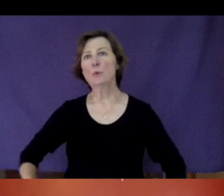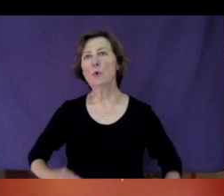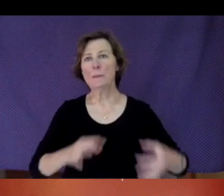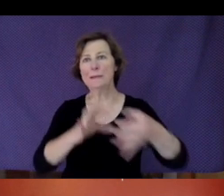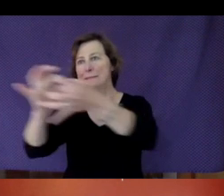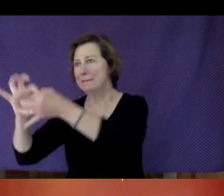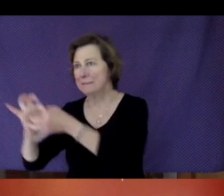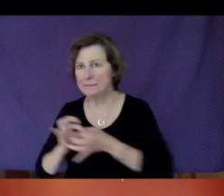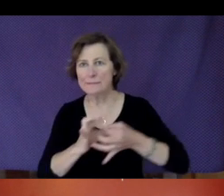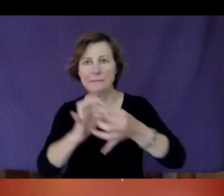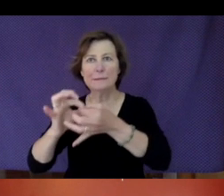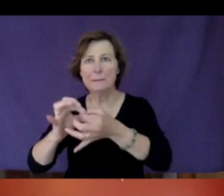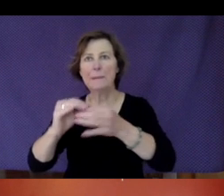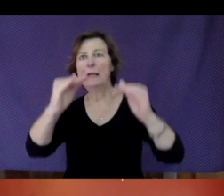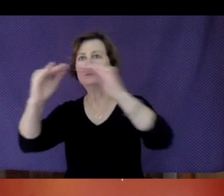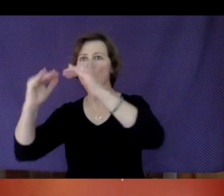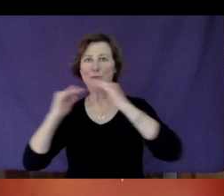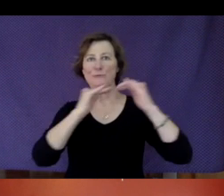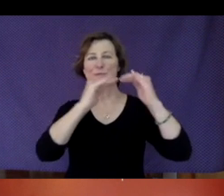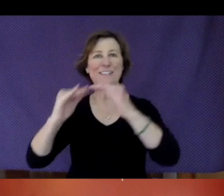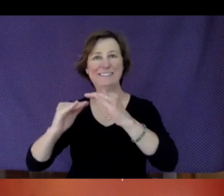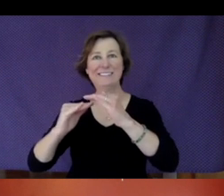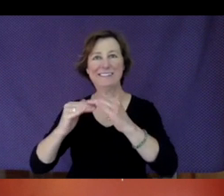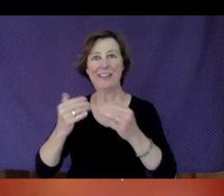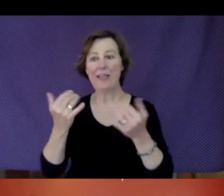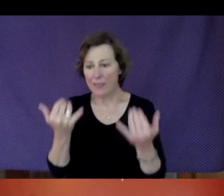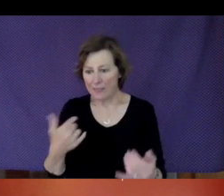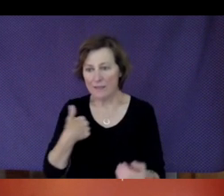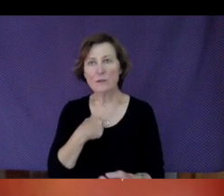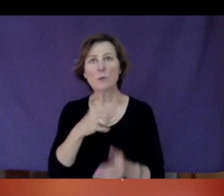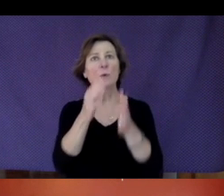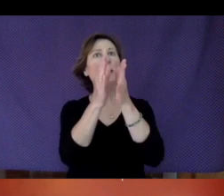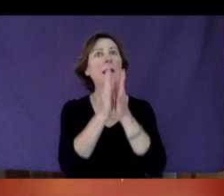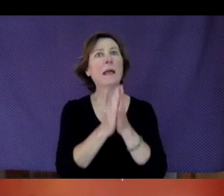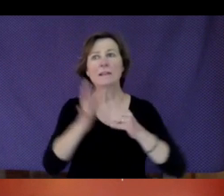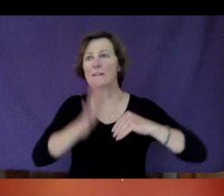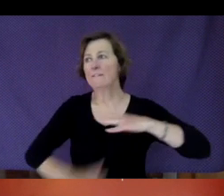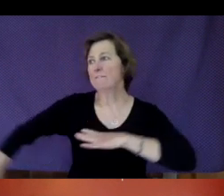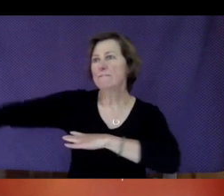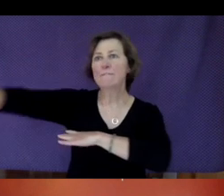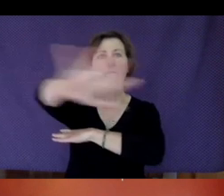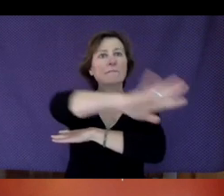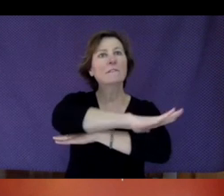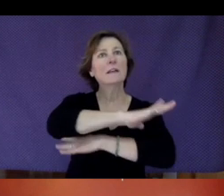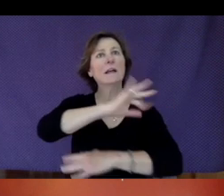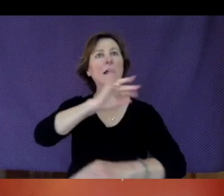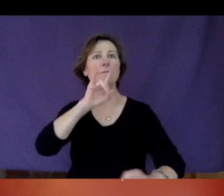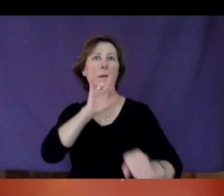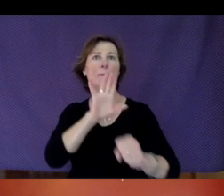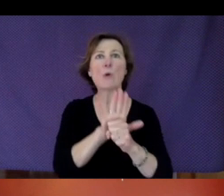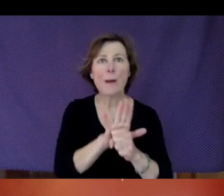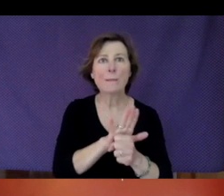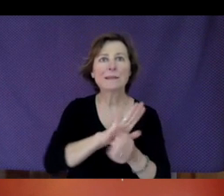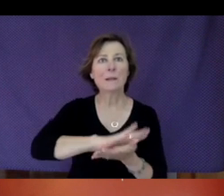this we ask That the fields of promise become the fields of reality.